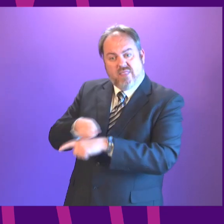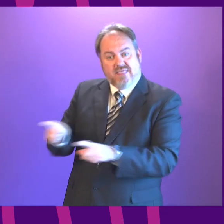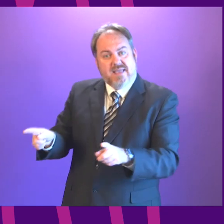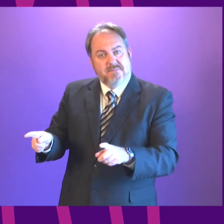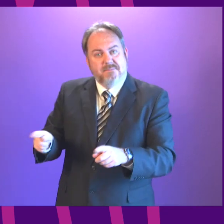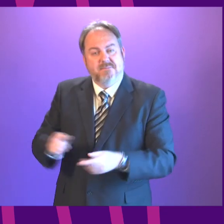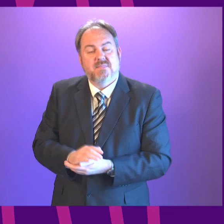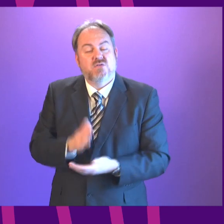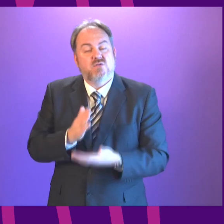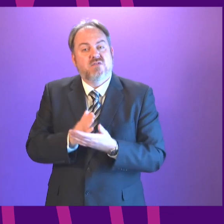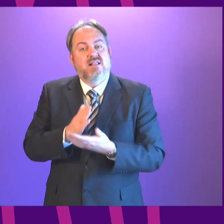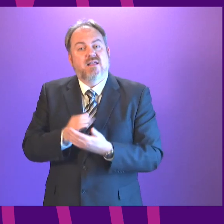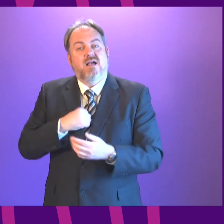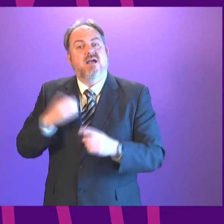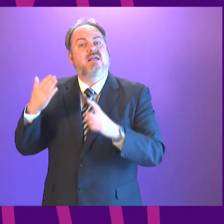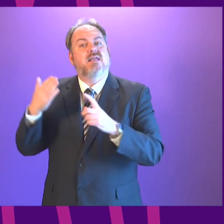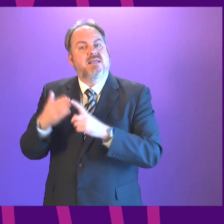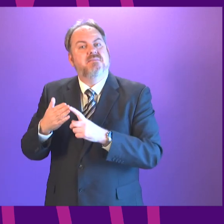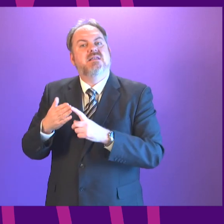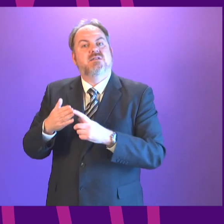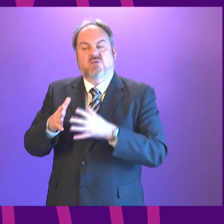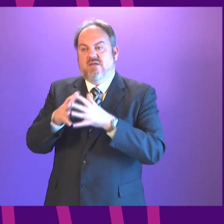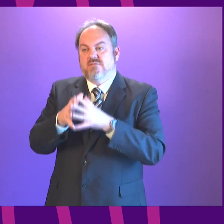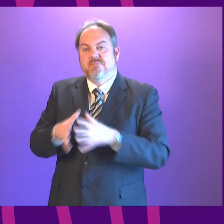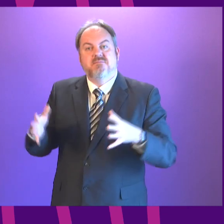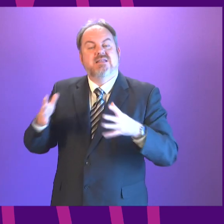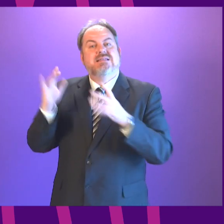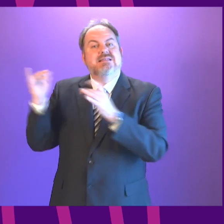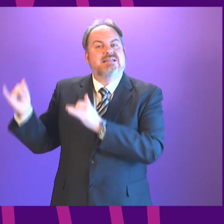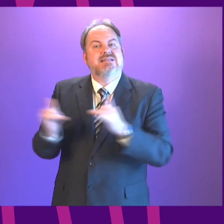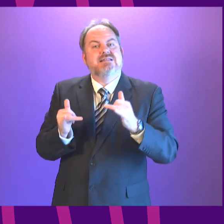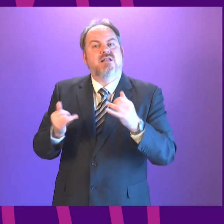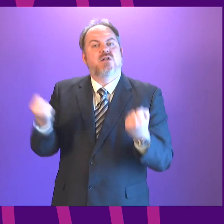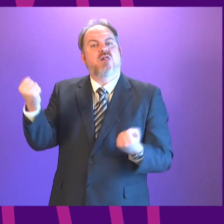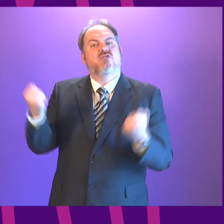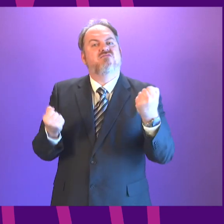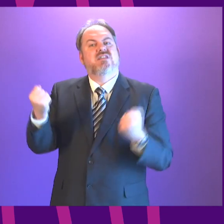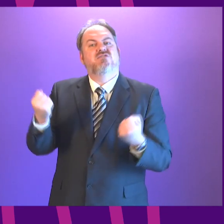any solution is likely to include mass testing of freight drivers, that willingness to help